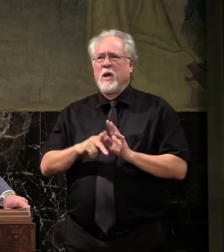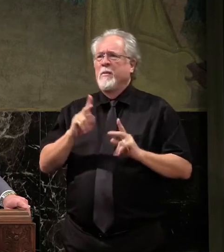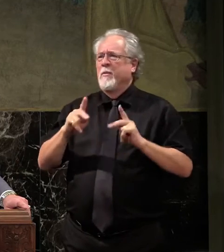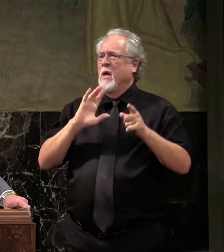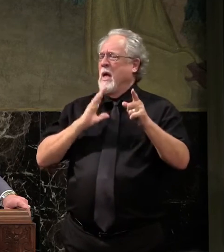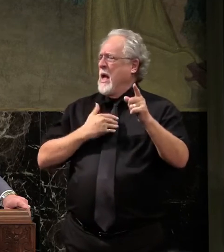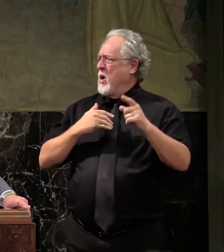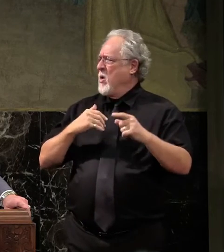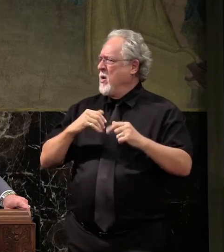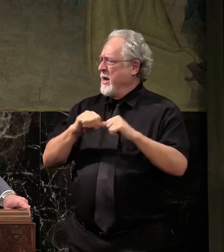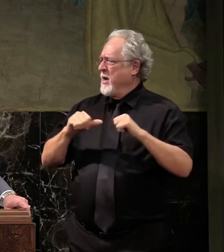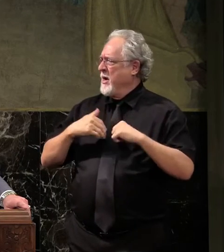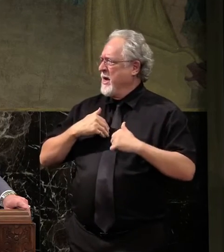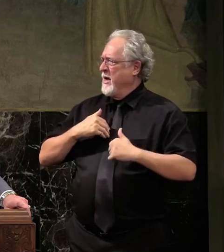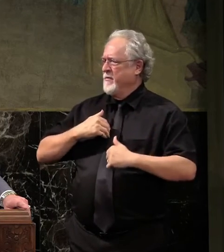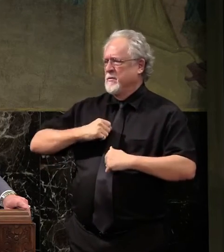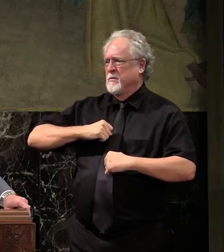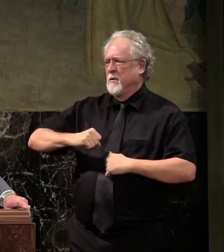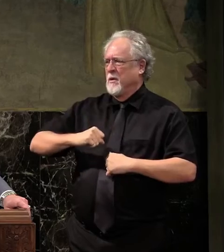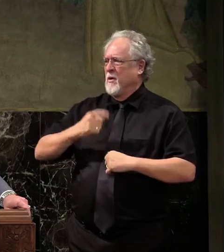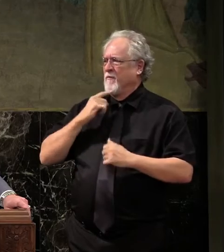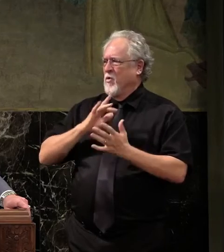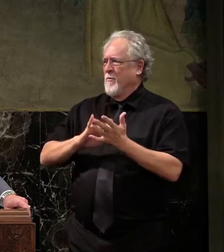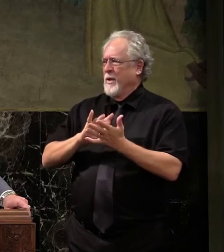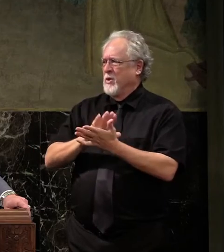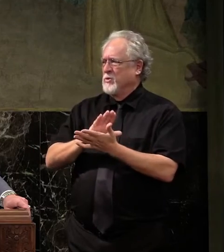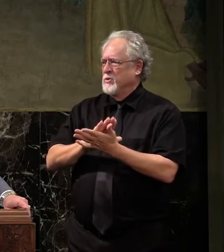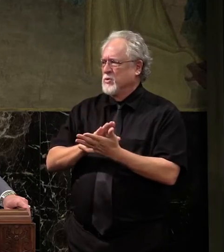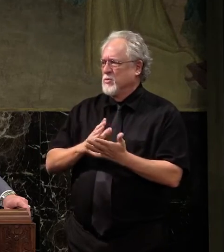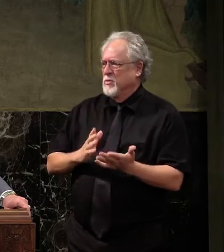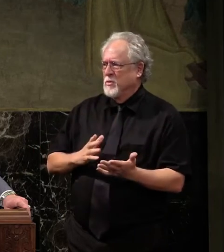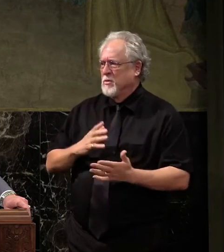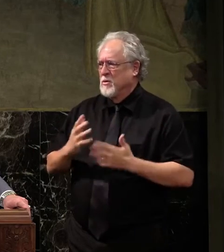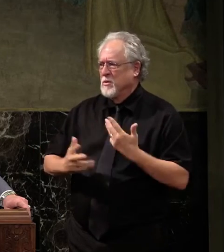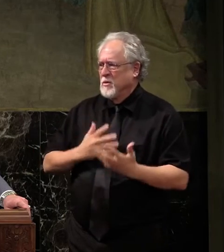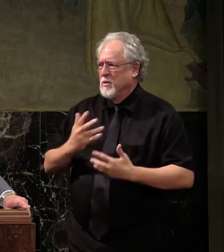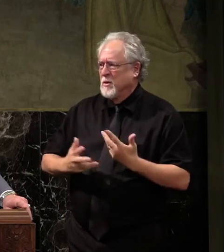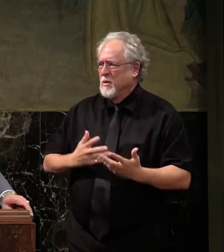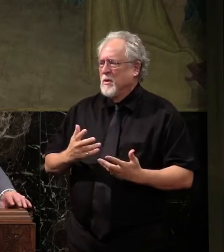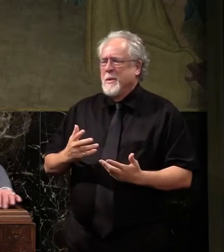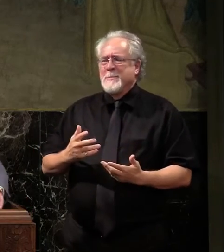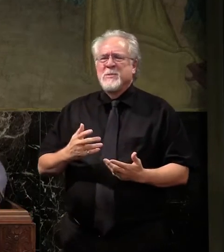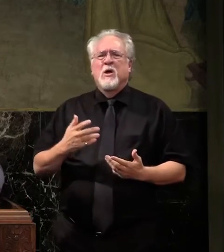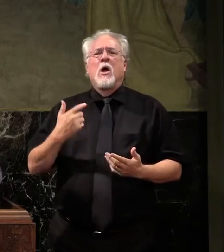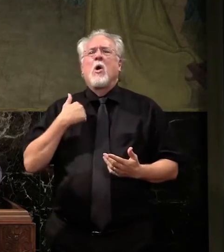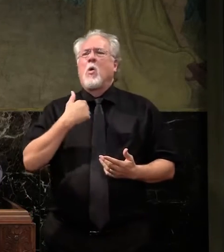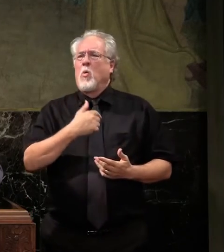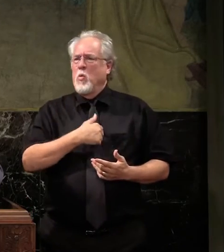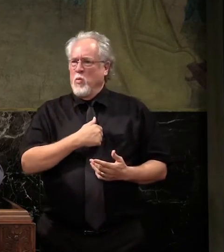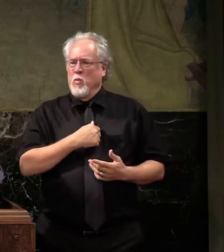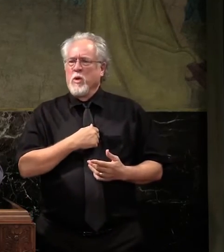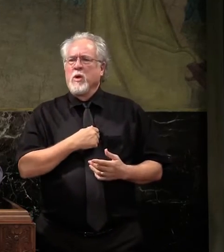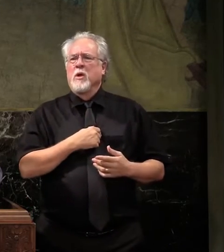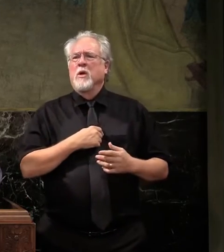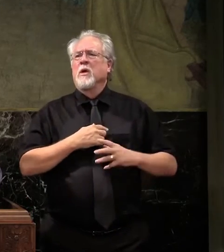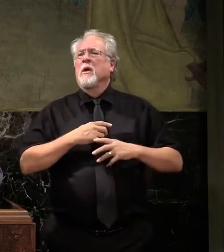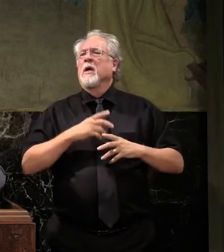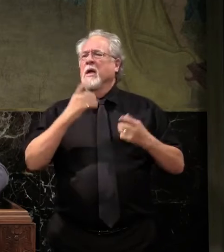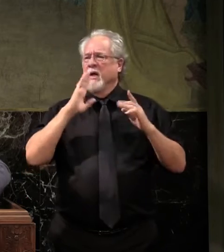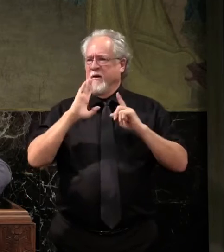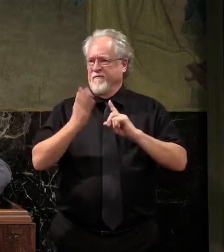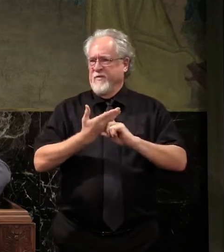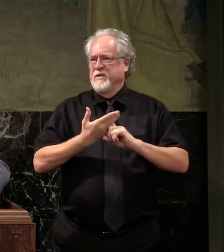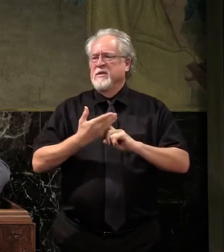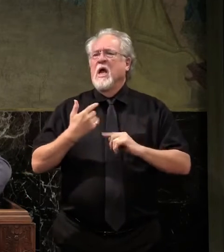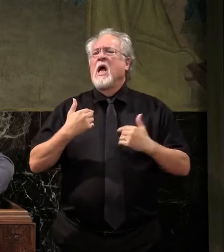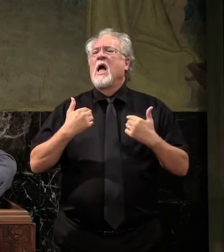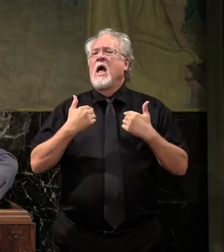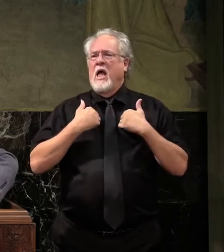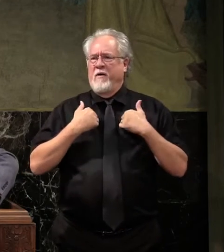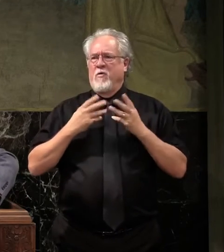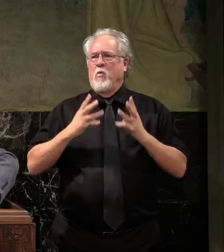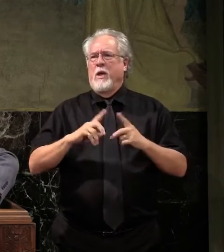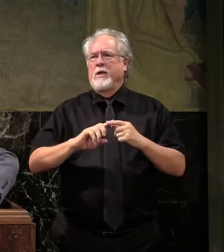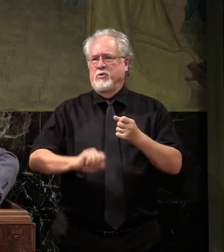Yeah, we are convinced that we have a way to fund the medical school in